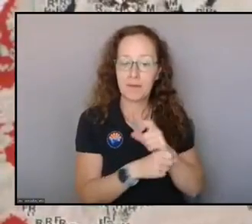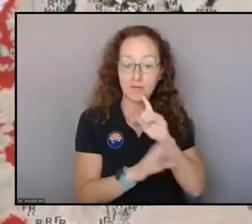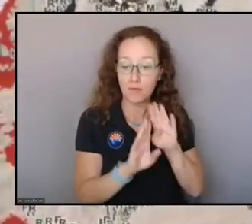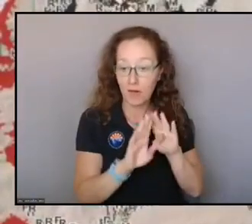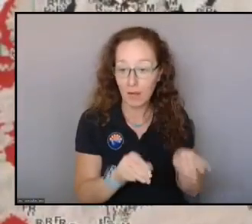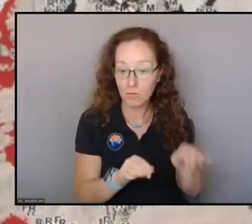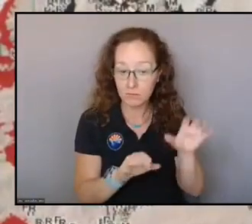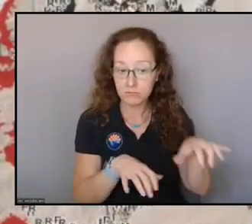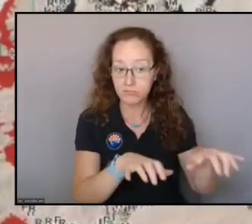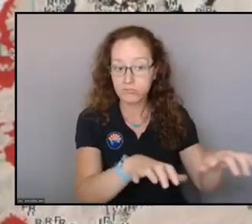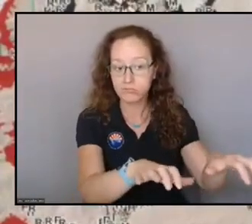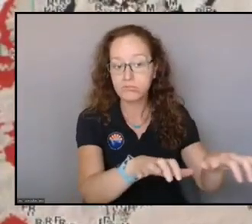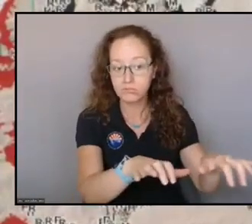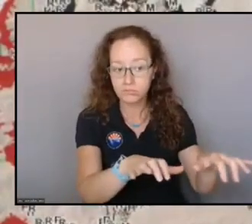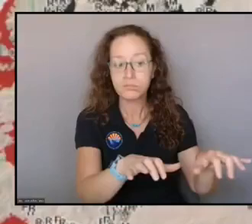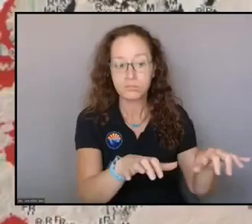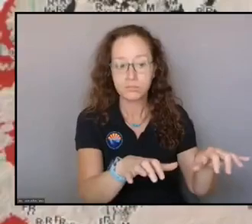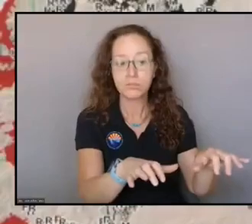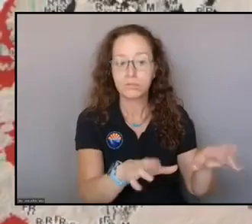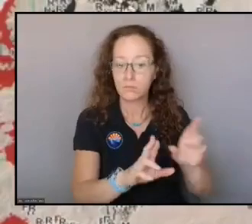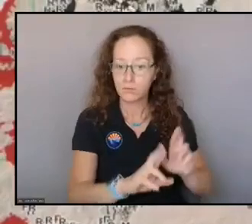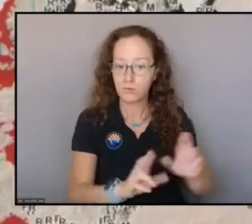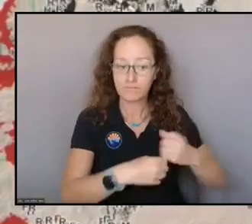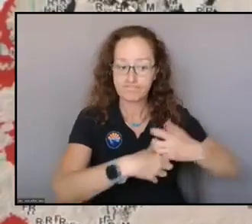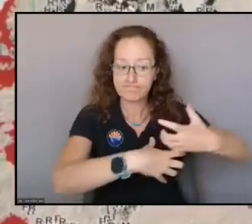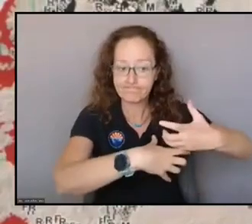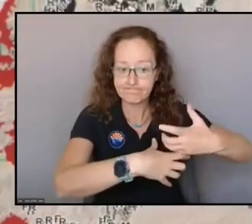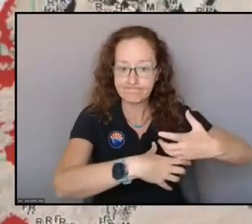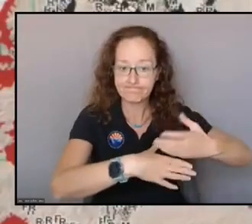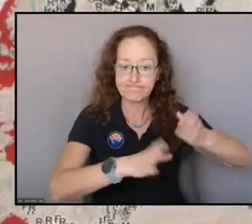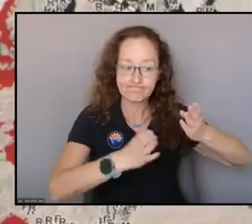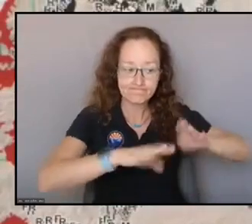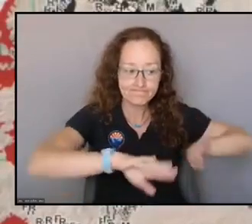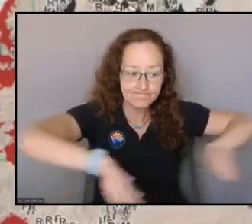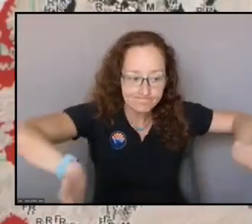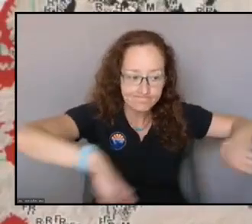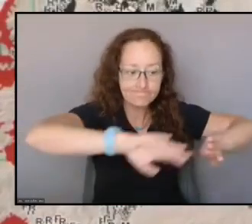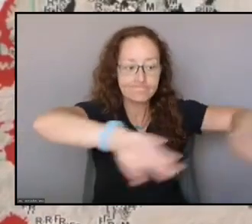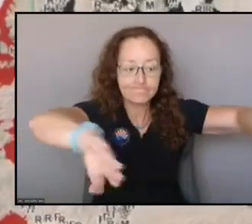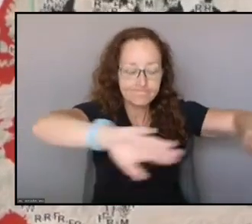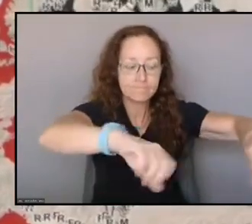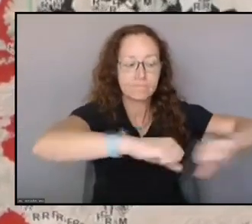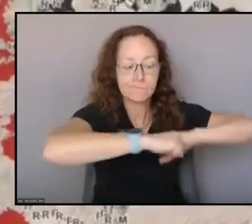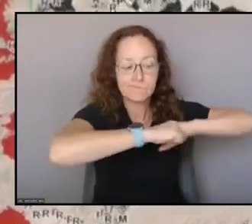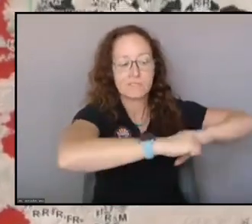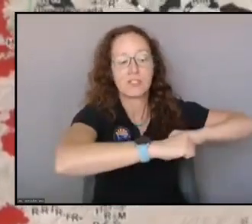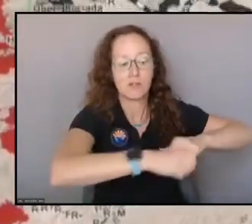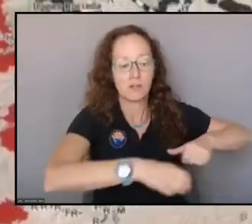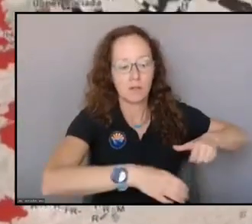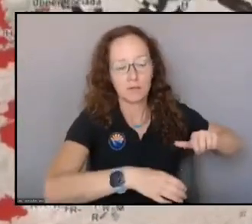OF AND MAKE SURE THE HOUSES ARE READY AND PREPPED AND SECURE SO WE DON'T LOSE ANYMORE HOMES. THAT IS